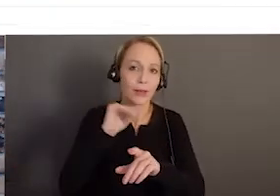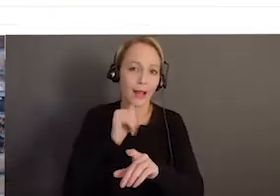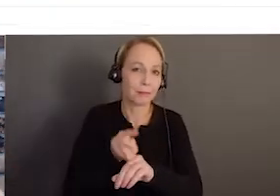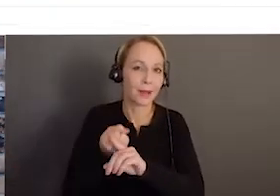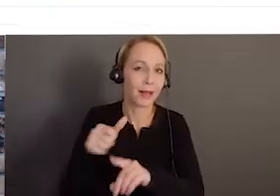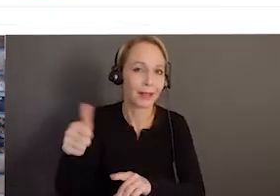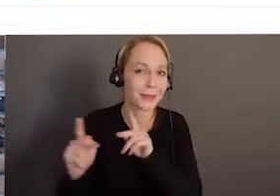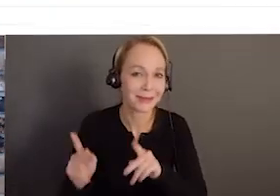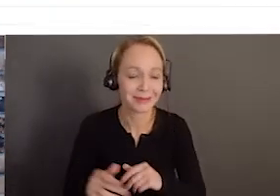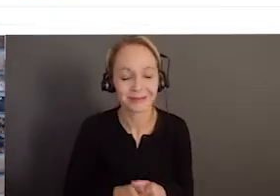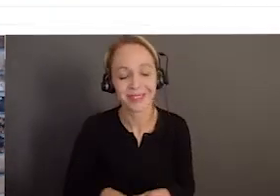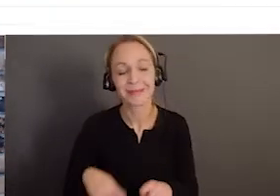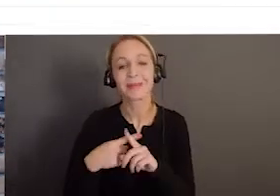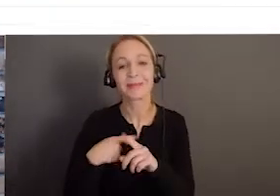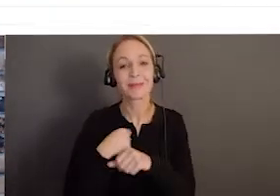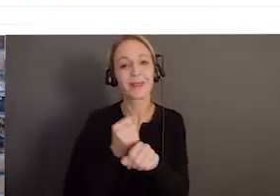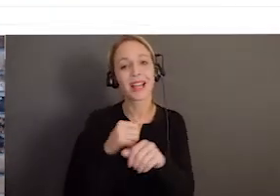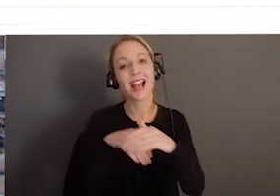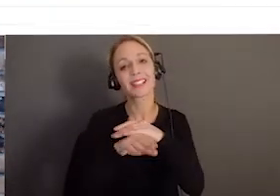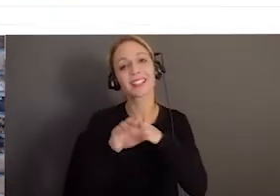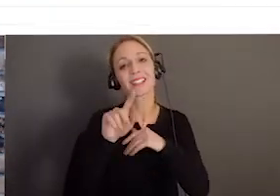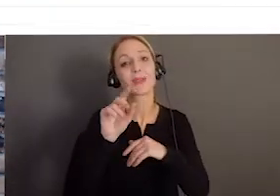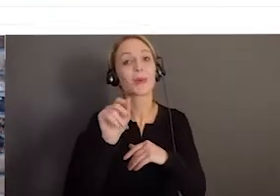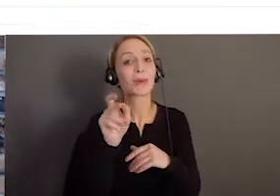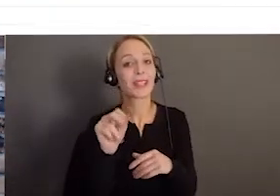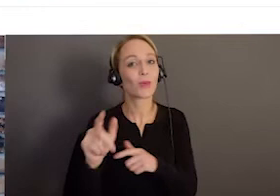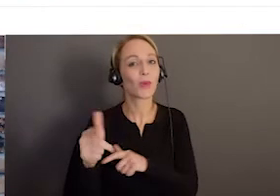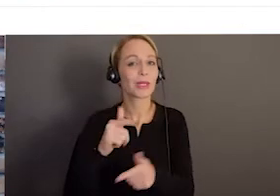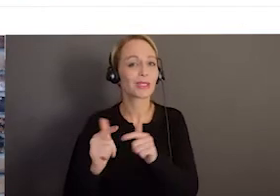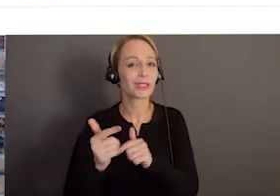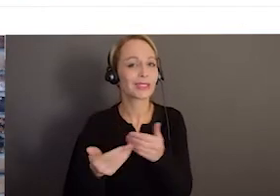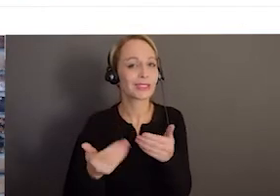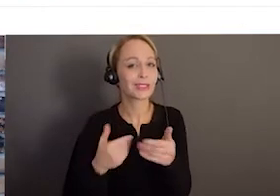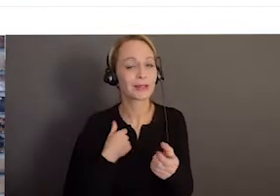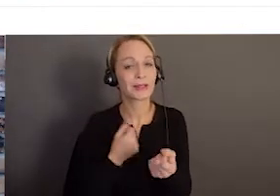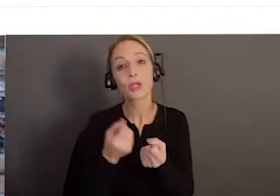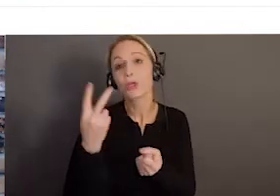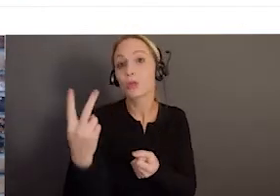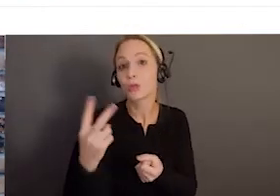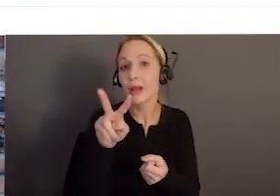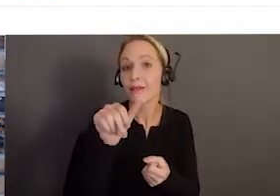AND WE MADE ACCESS TOKEN ROTATION EASY BY SUPPORTING